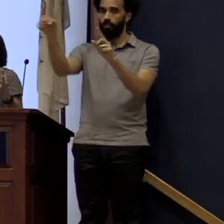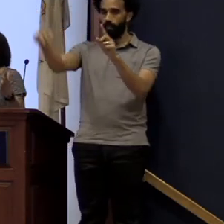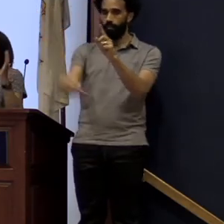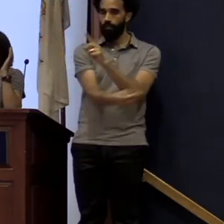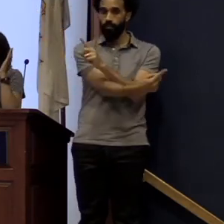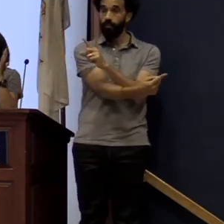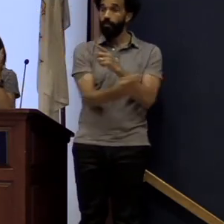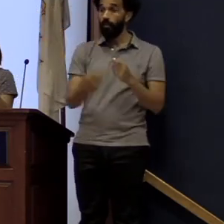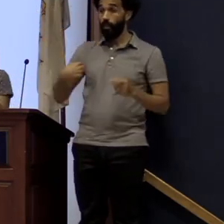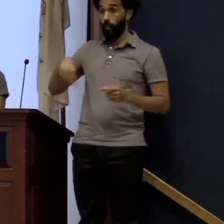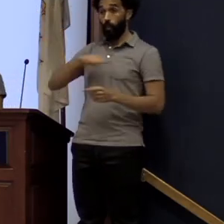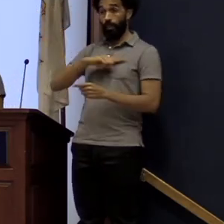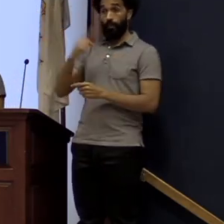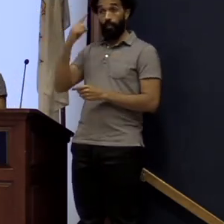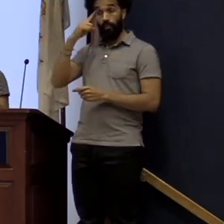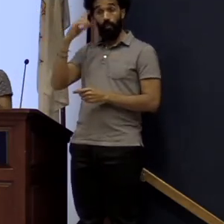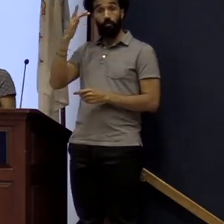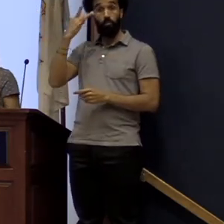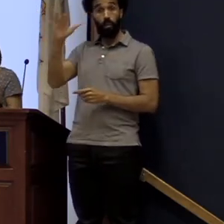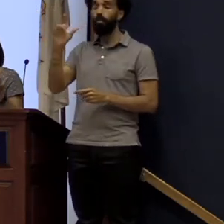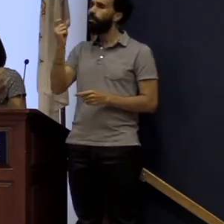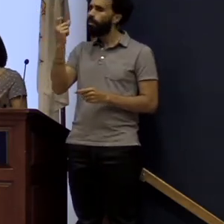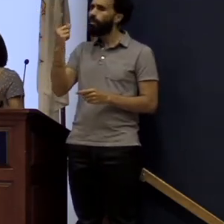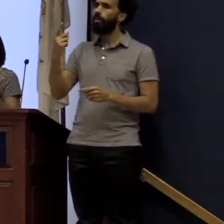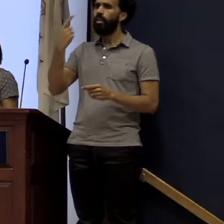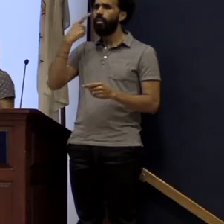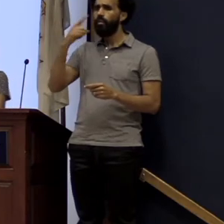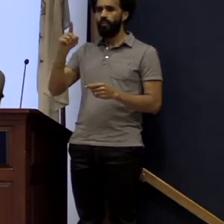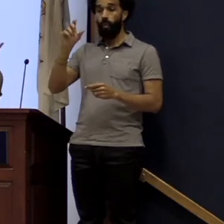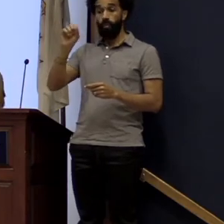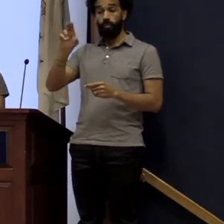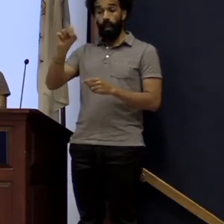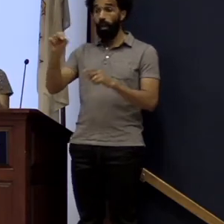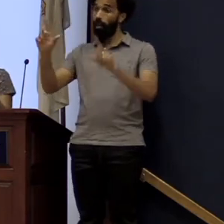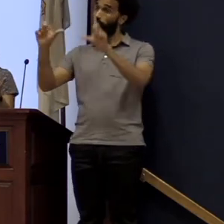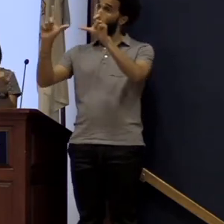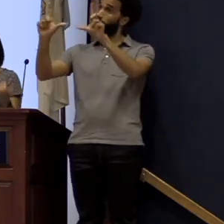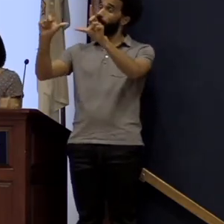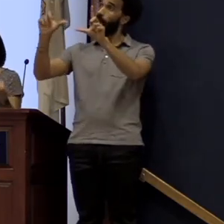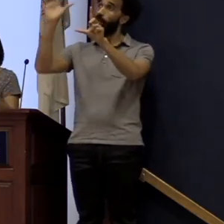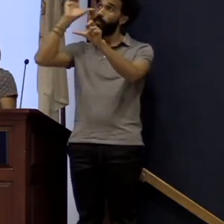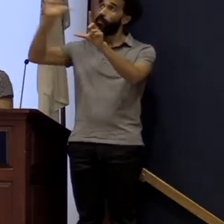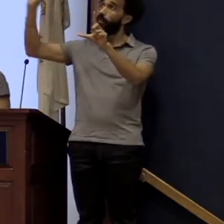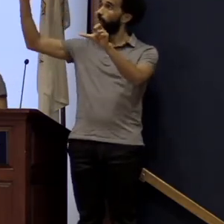Though they understood that the solar panel change changes sunlight into electricity